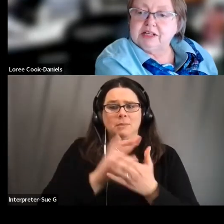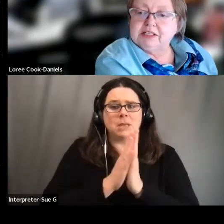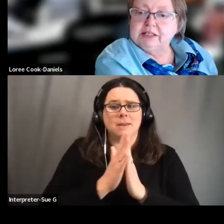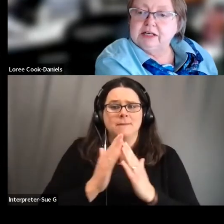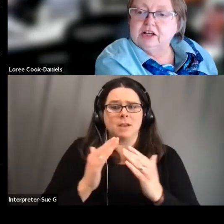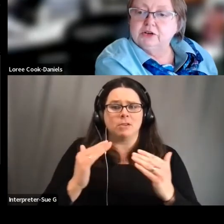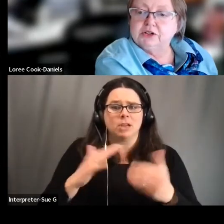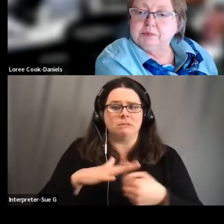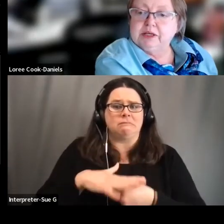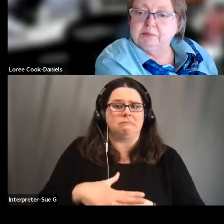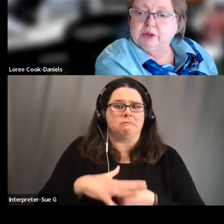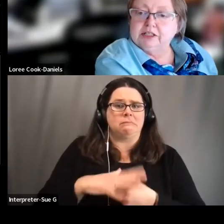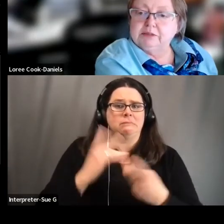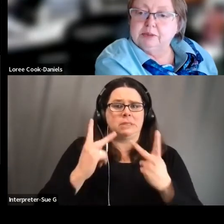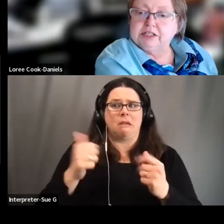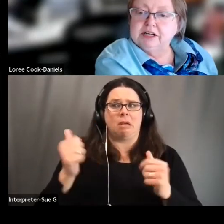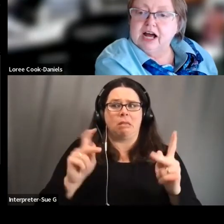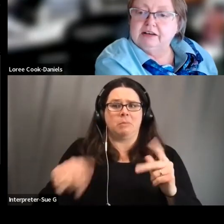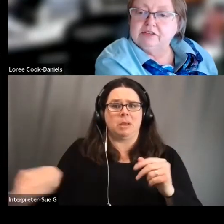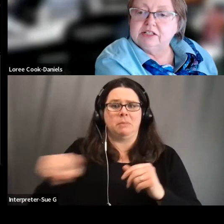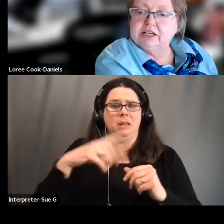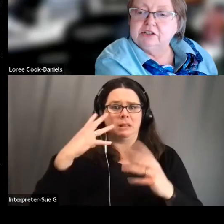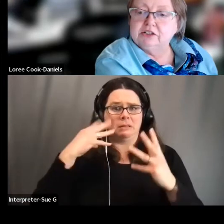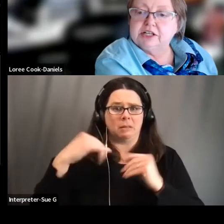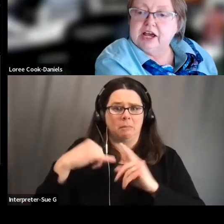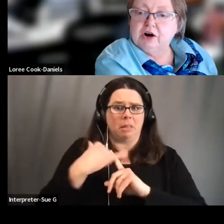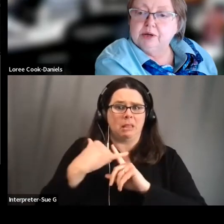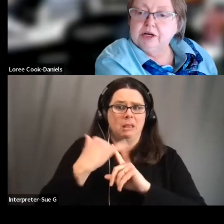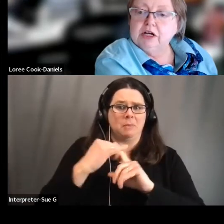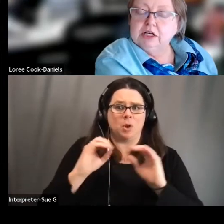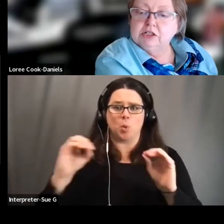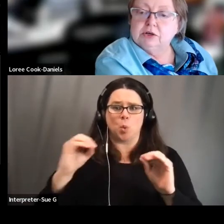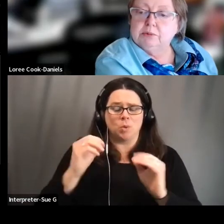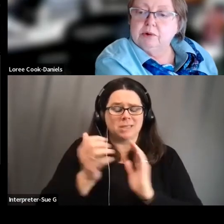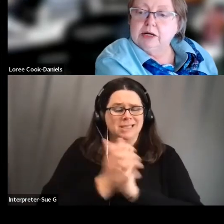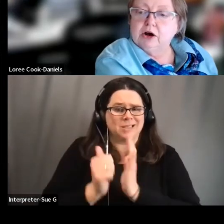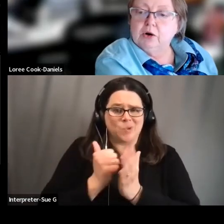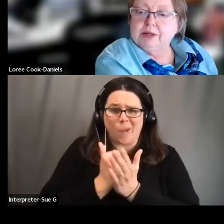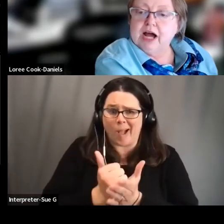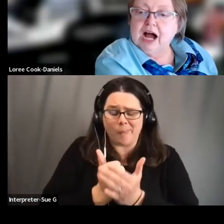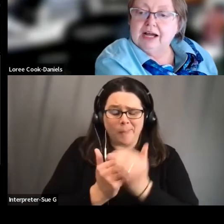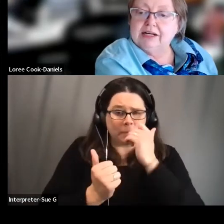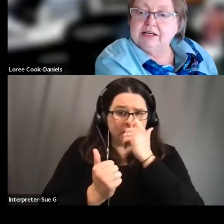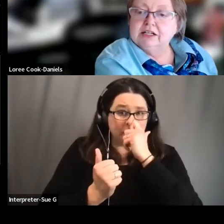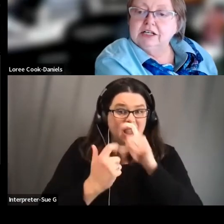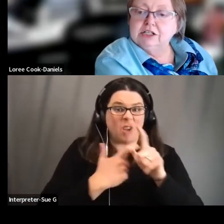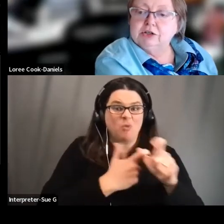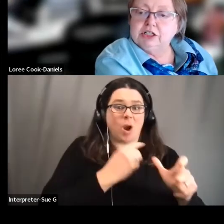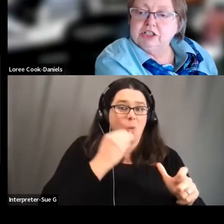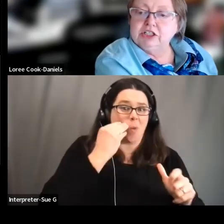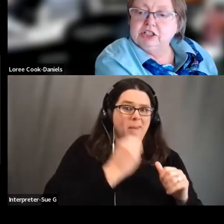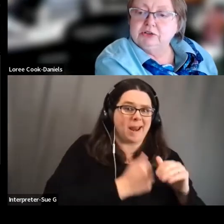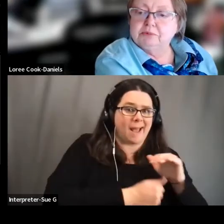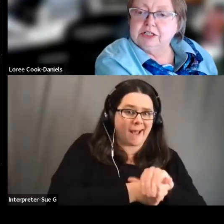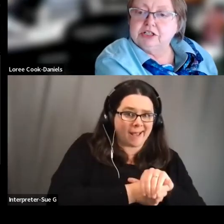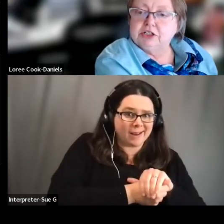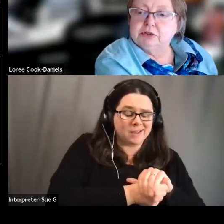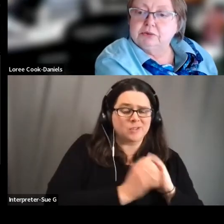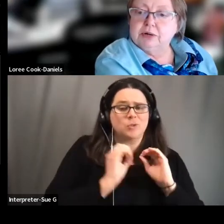by seeing others being bullied but did not have the skills to help so would run home and hide. So teaching children what to do